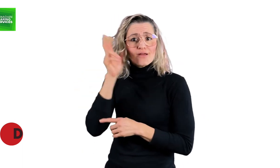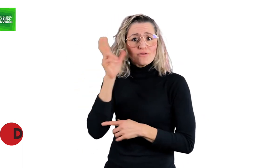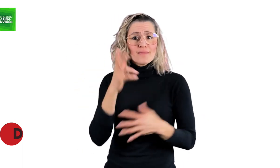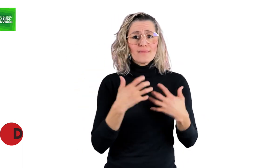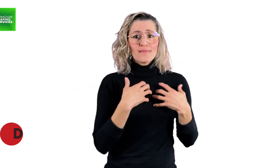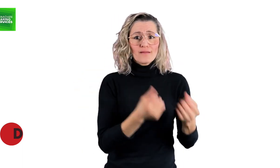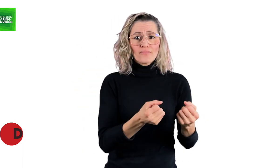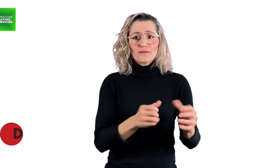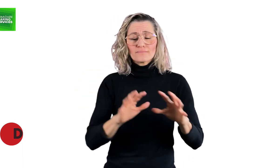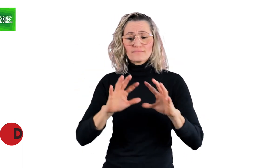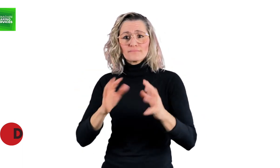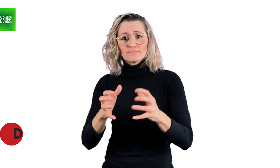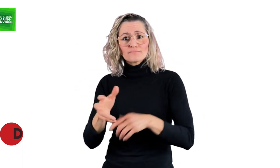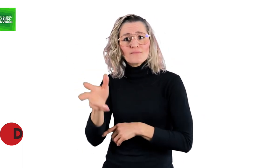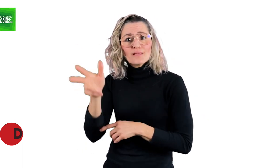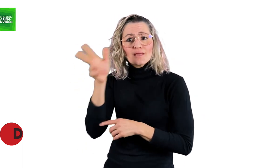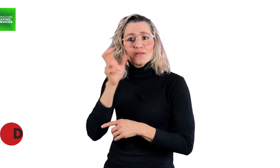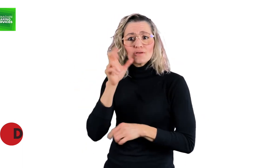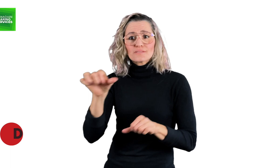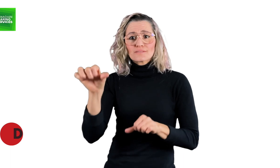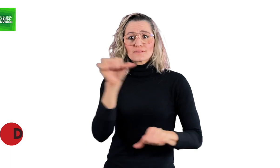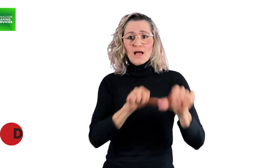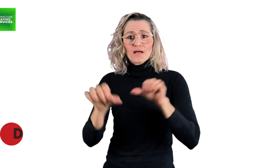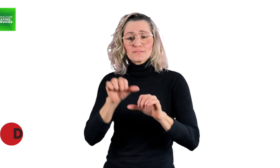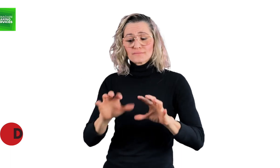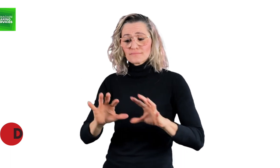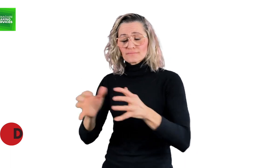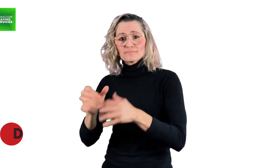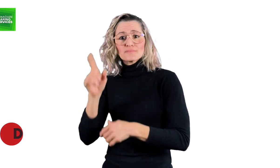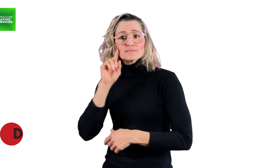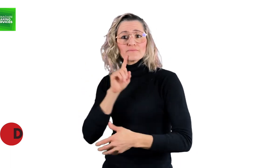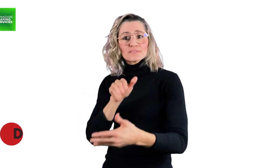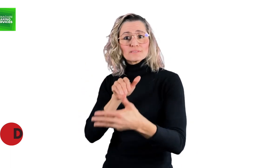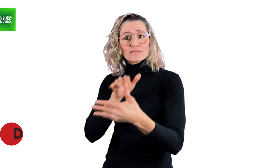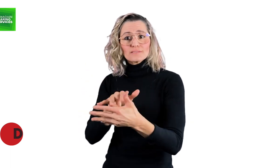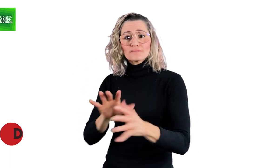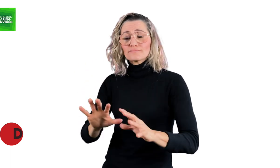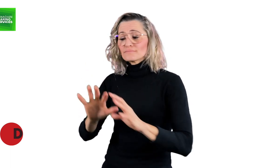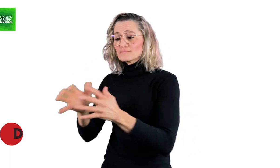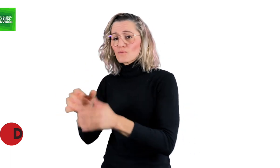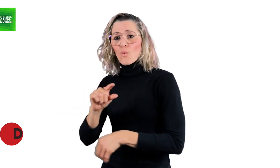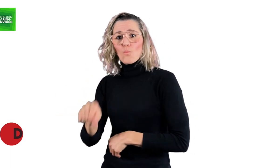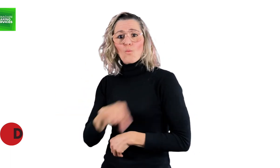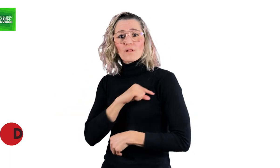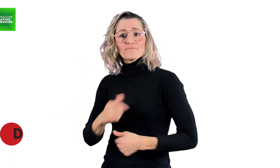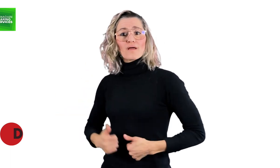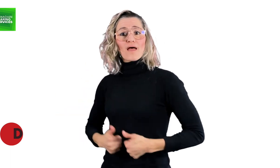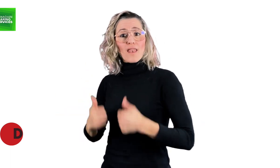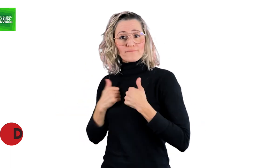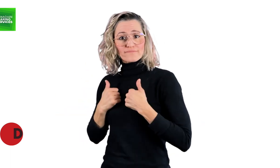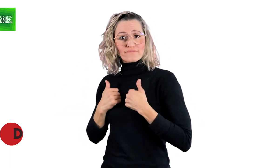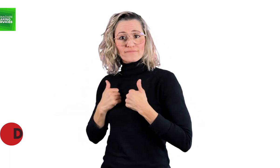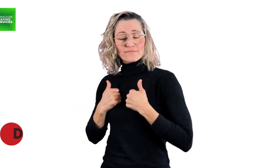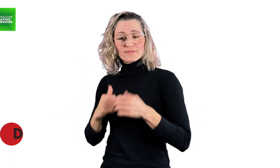Hearing Science, Deaf Studies and Quality of Life.